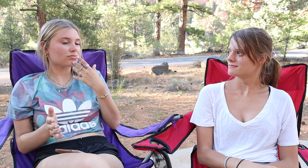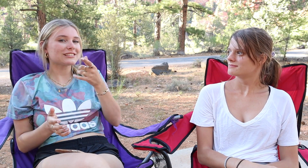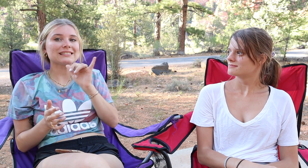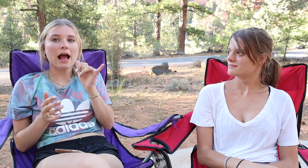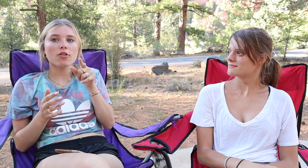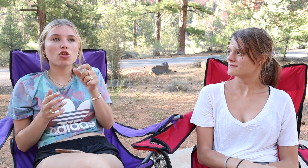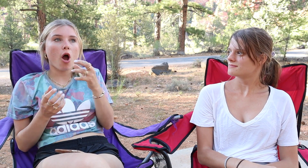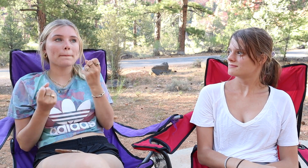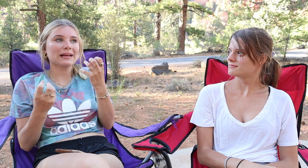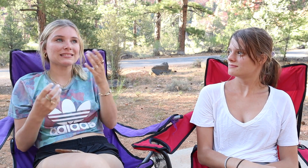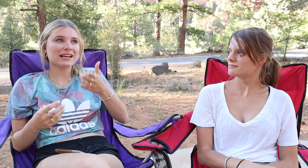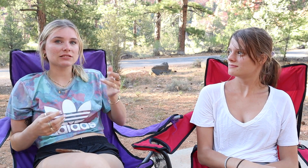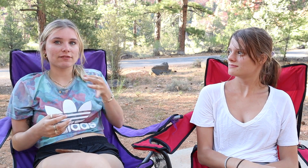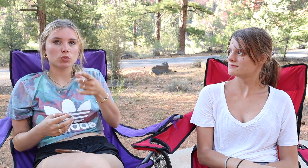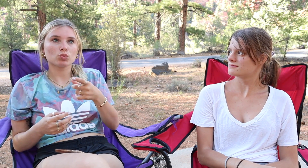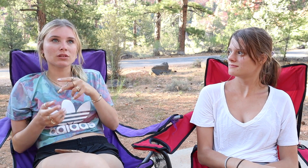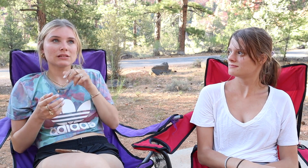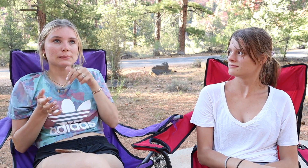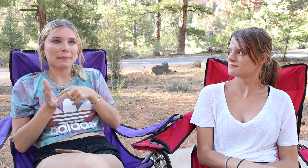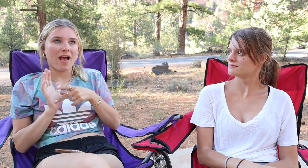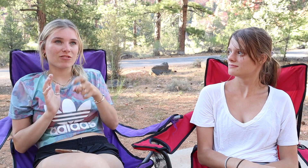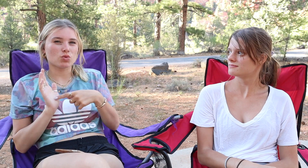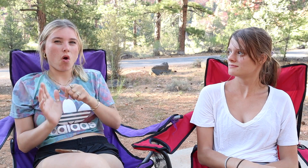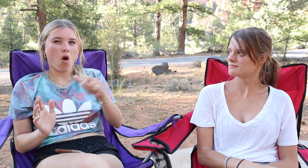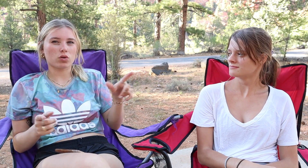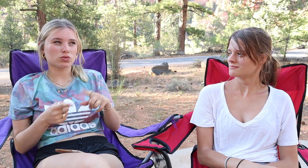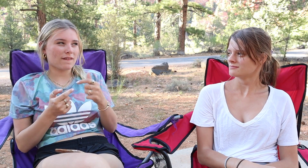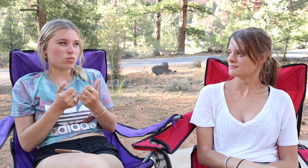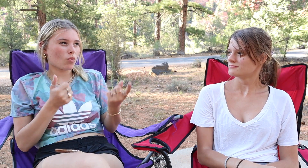you have many sides of you and you are not obligated to show them all to everyone